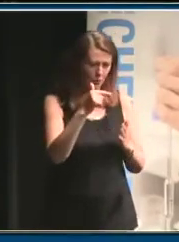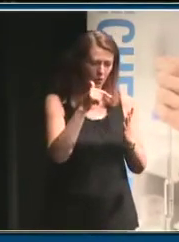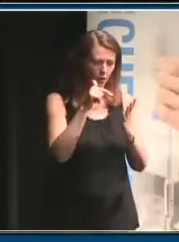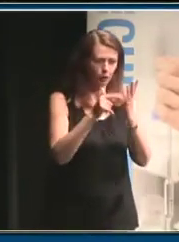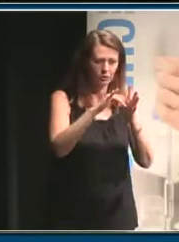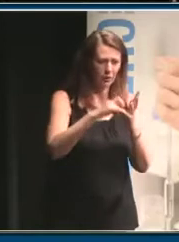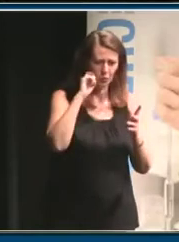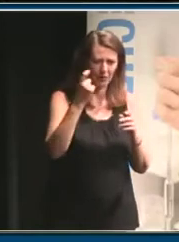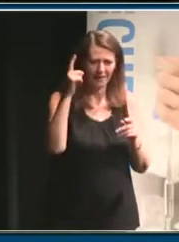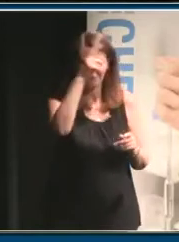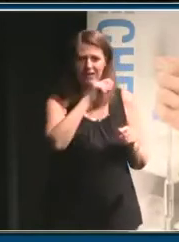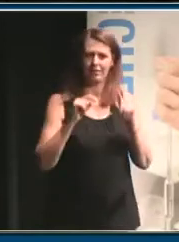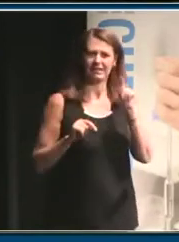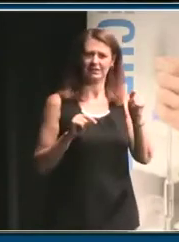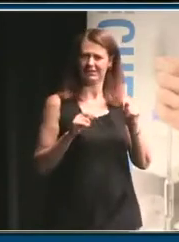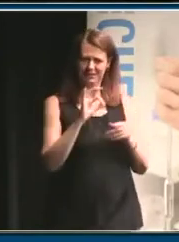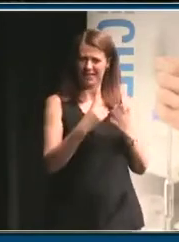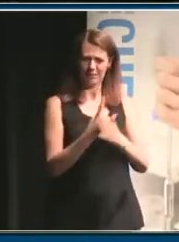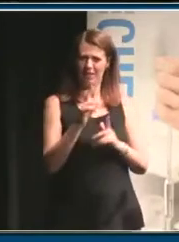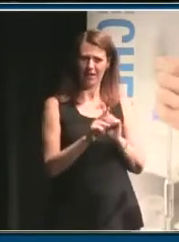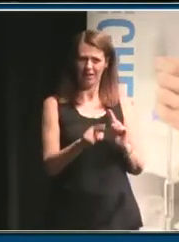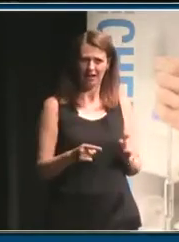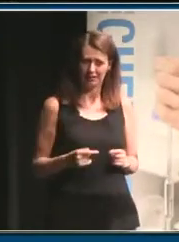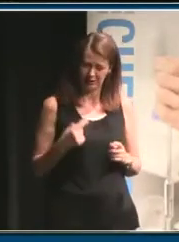know that's just not the way inventions happen, right? You can drive for a very long time and come